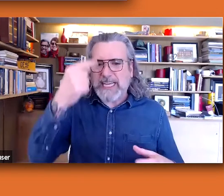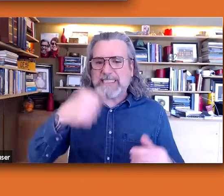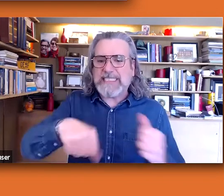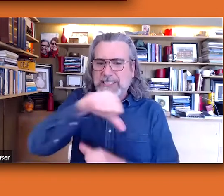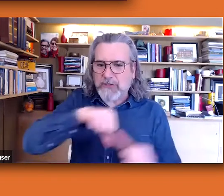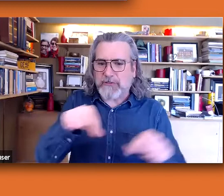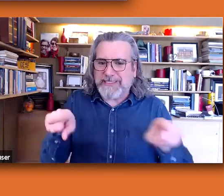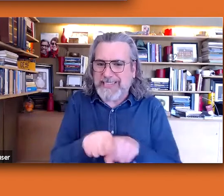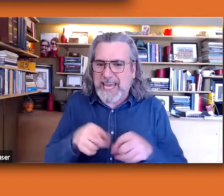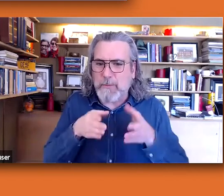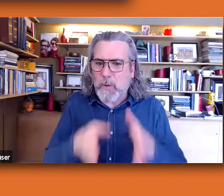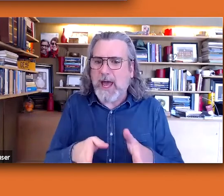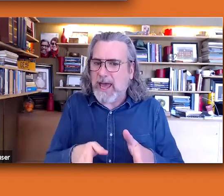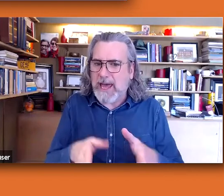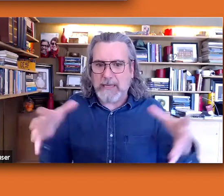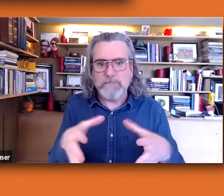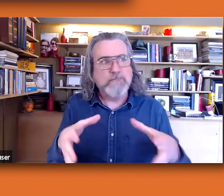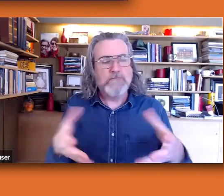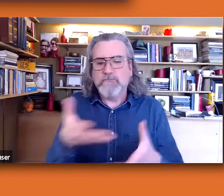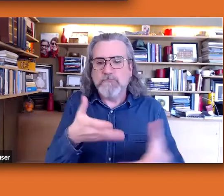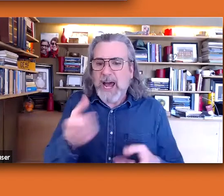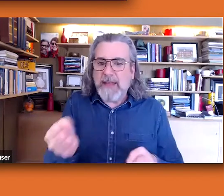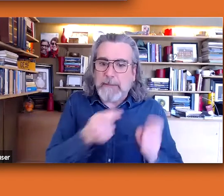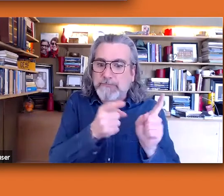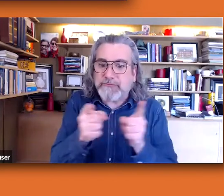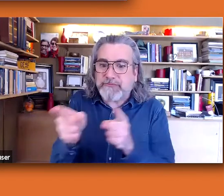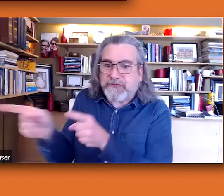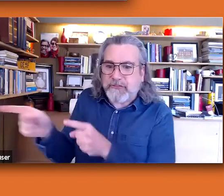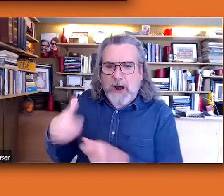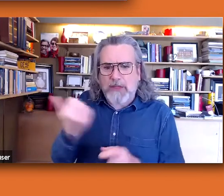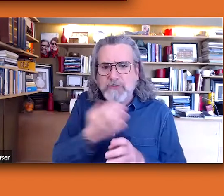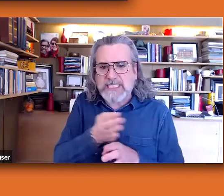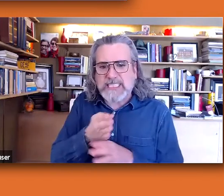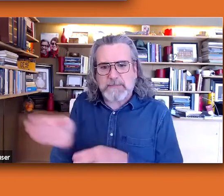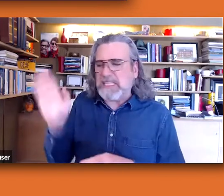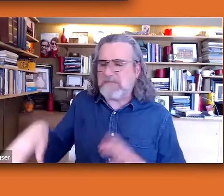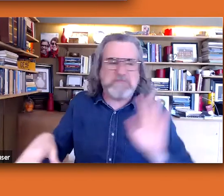you know, all white males get together and talk about